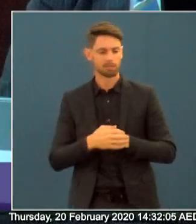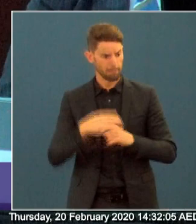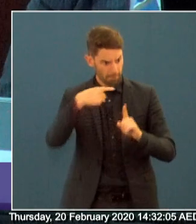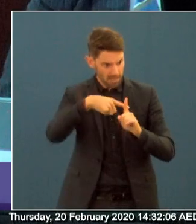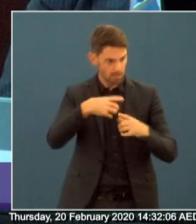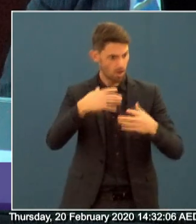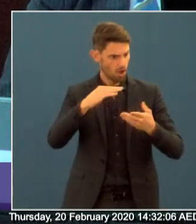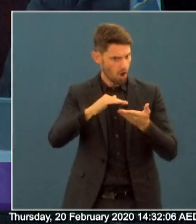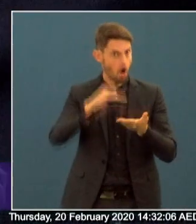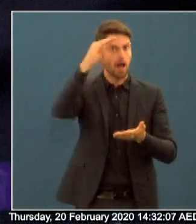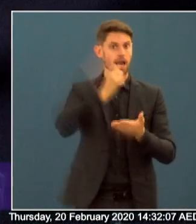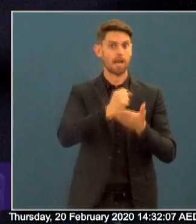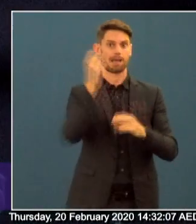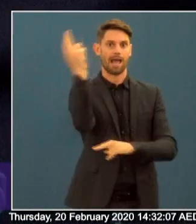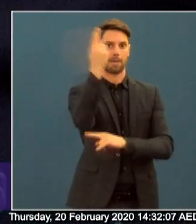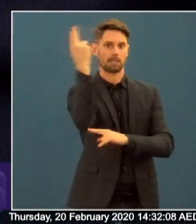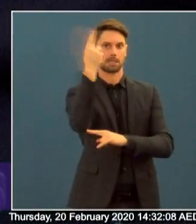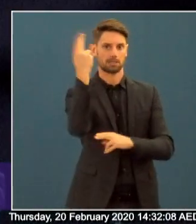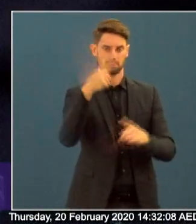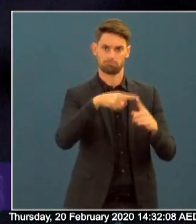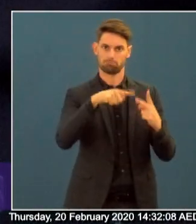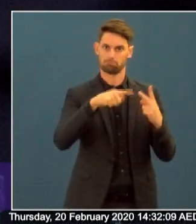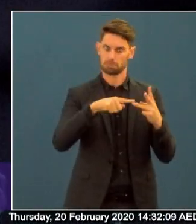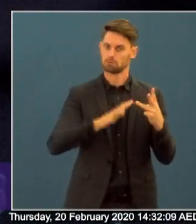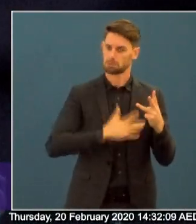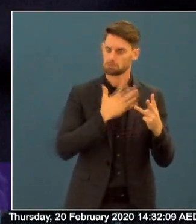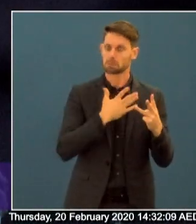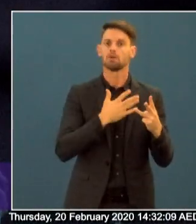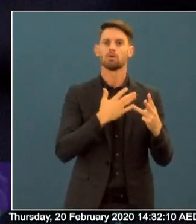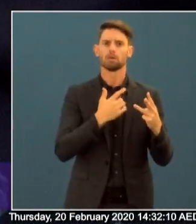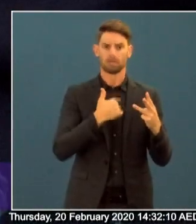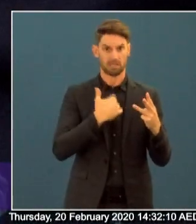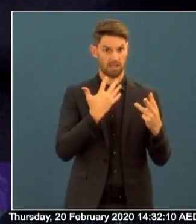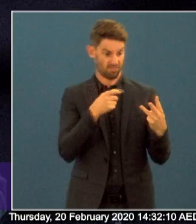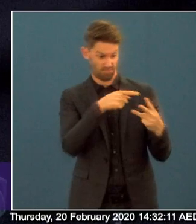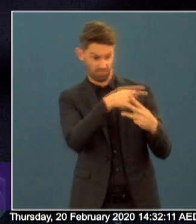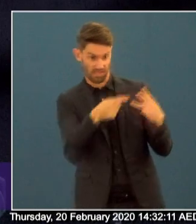We used these data to model the cost of what are called in the document